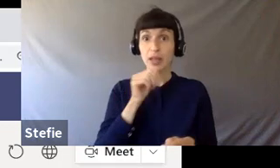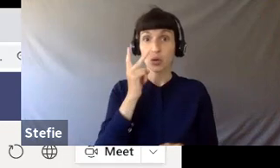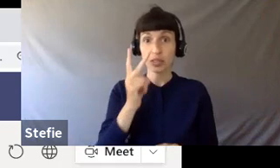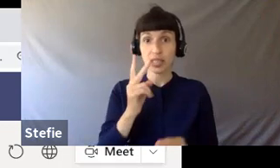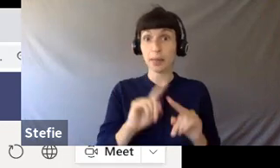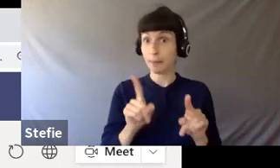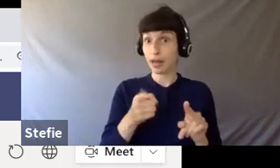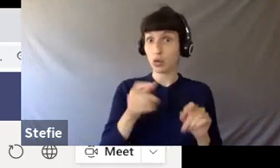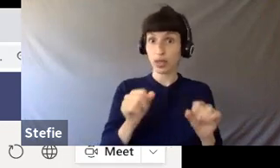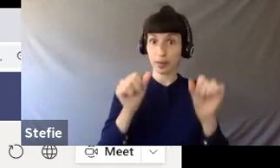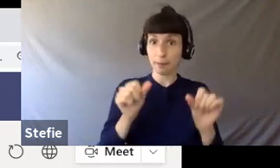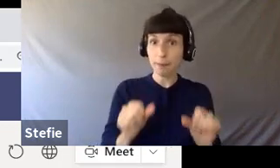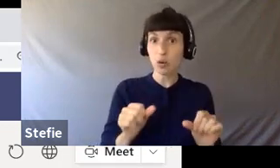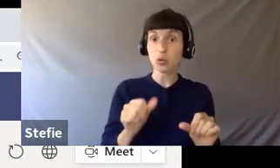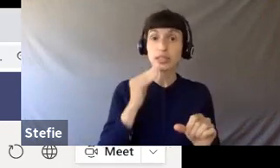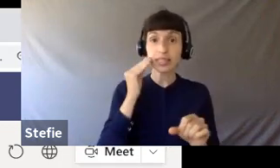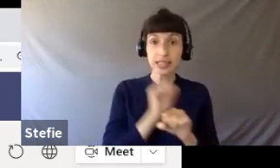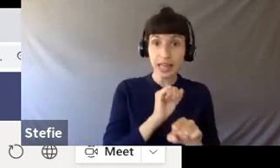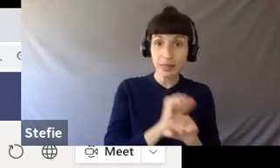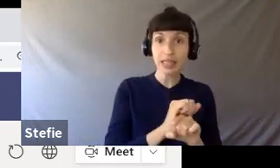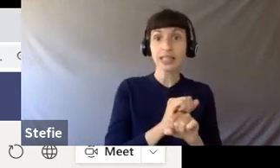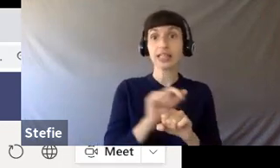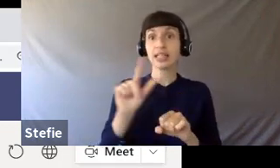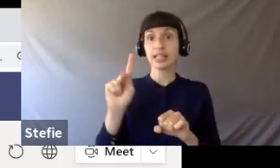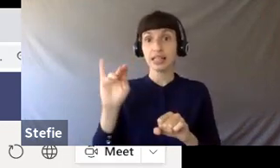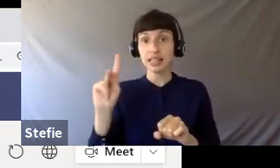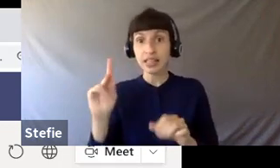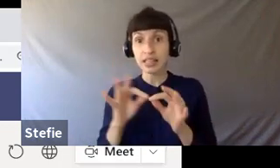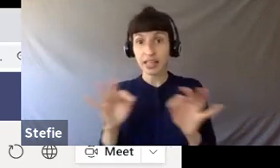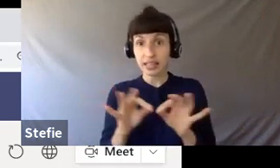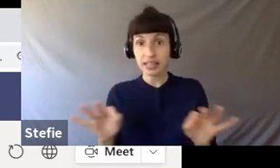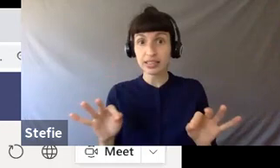where they are all in this giant book that you have access to. They don't see that, they only see them up with only